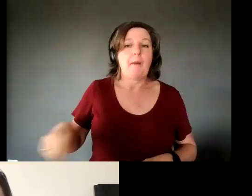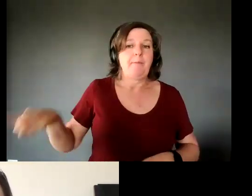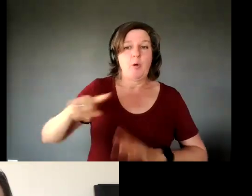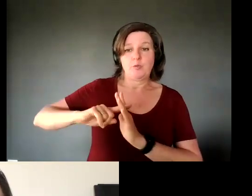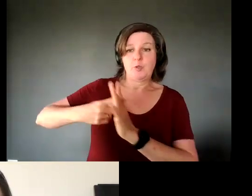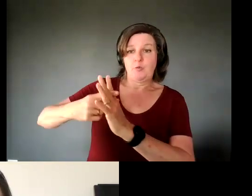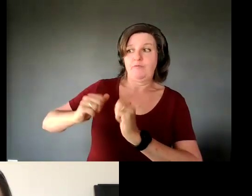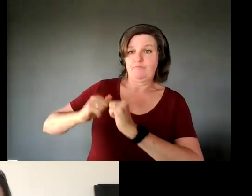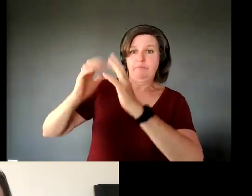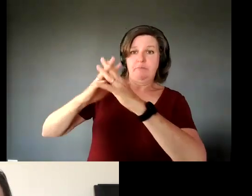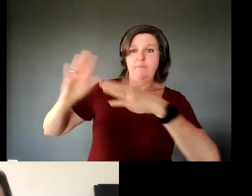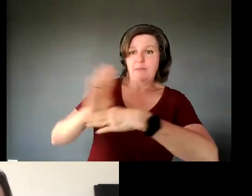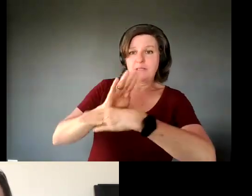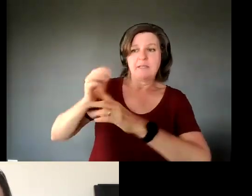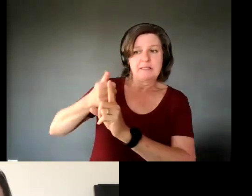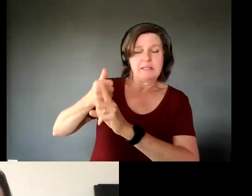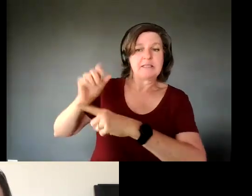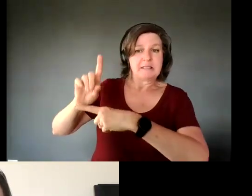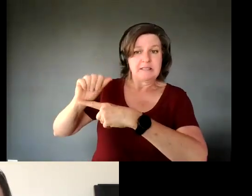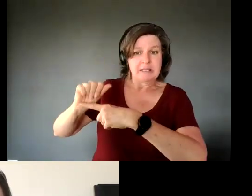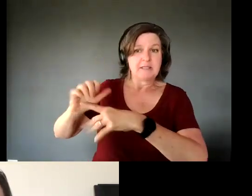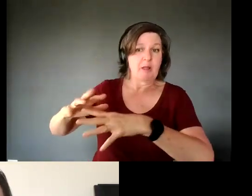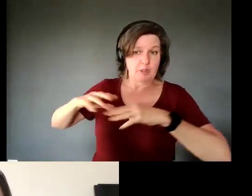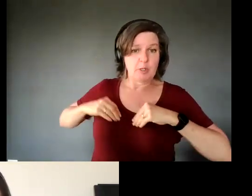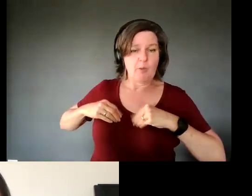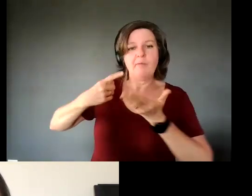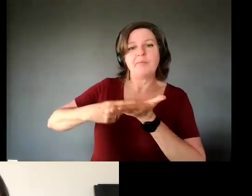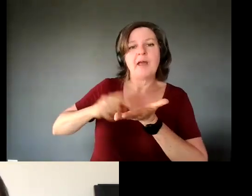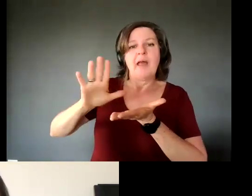that are disability owned that talk about their journey and successes and challenges.